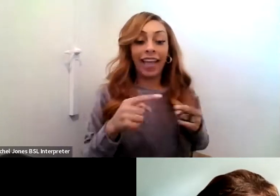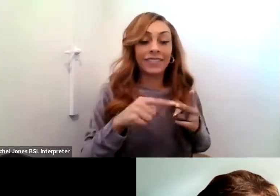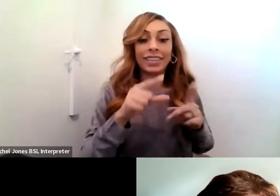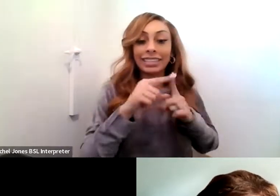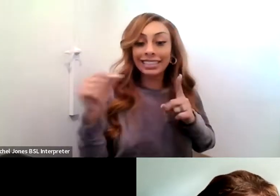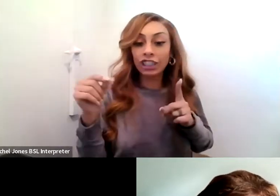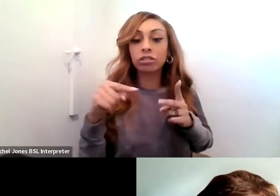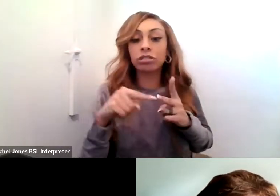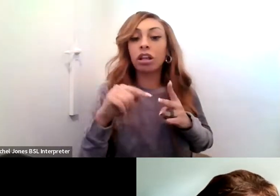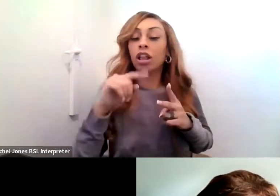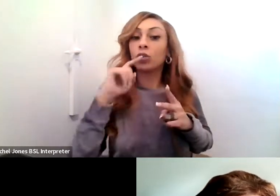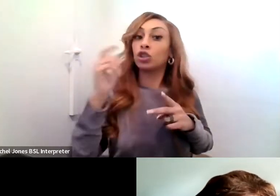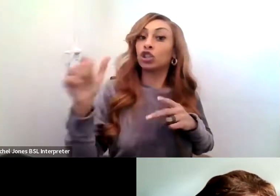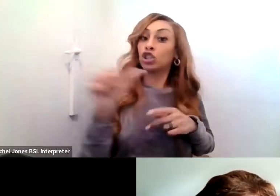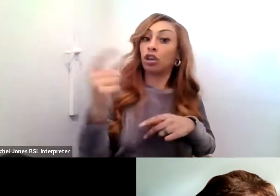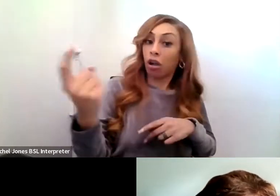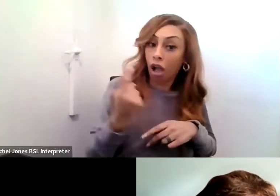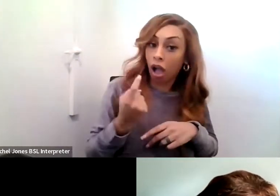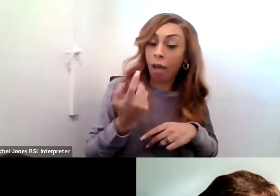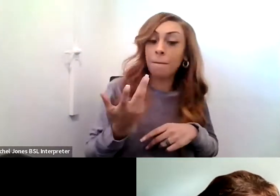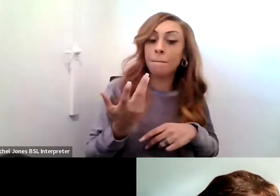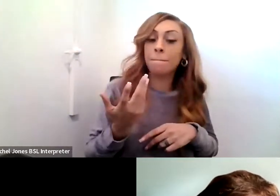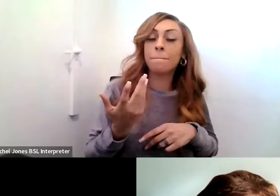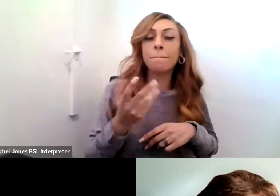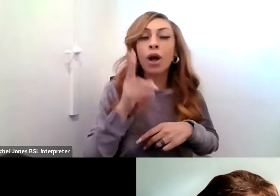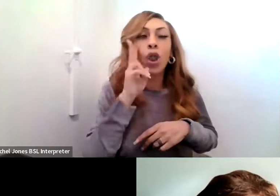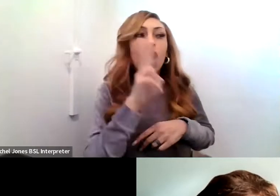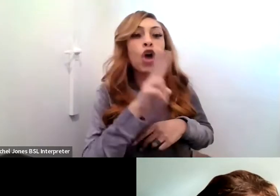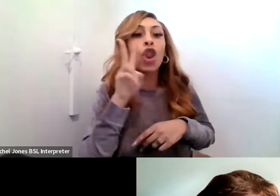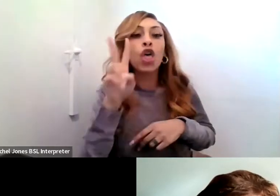you should come; it's about looking at what different communities